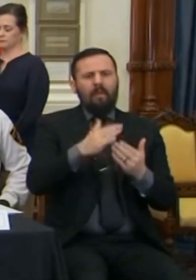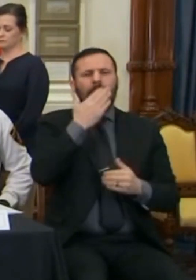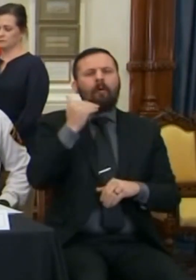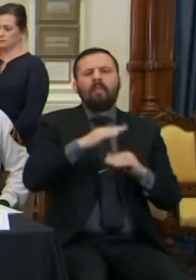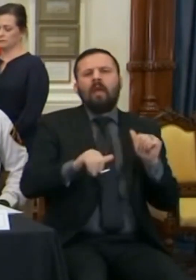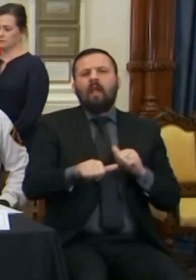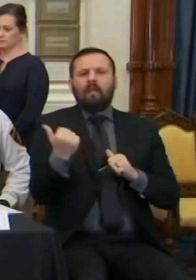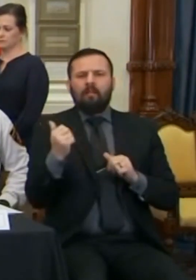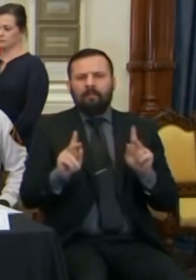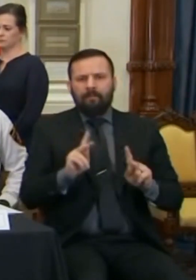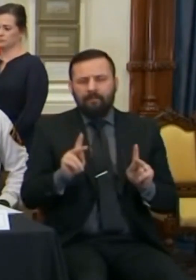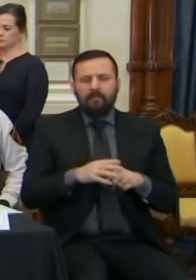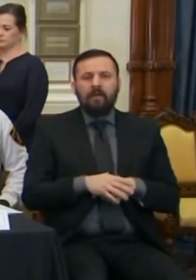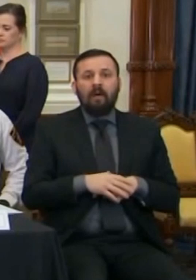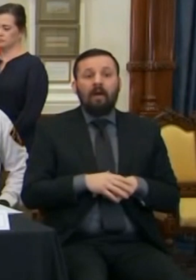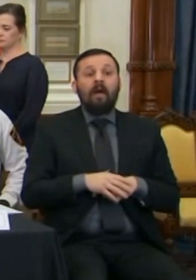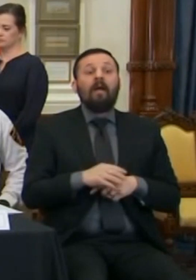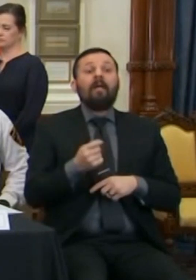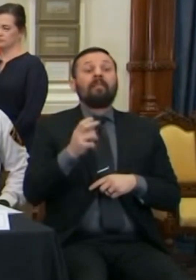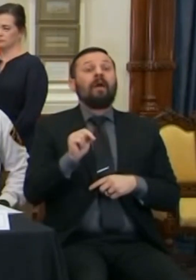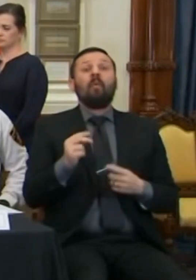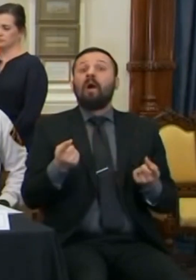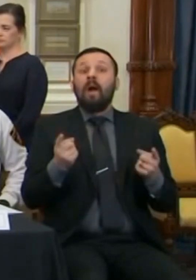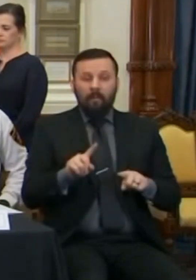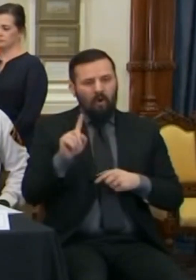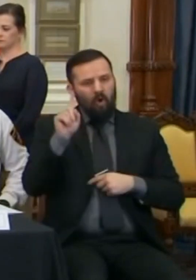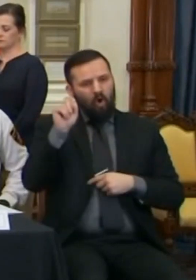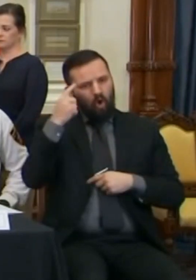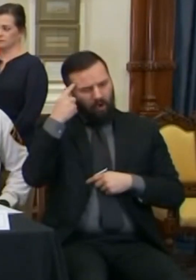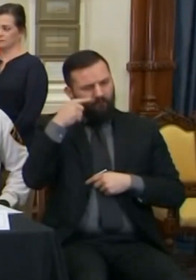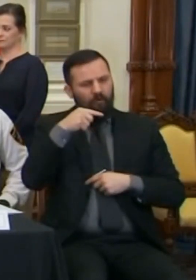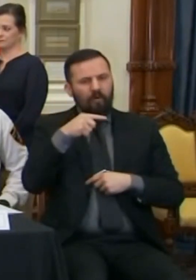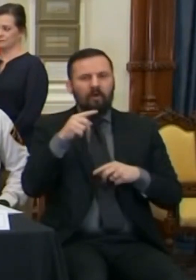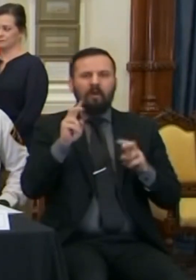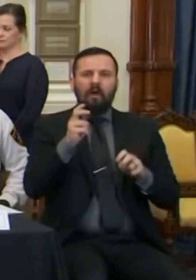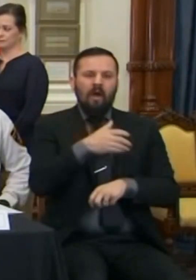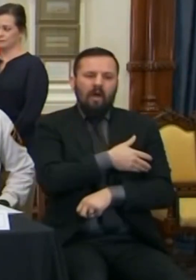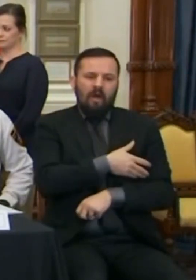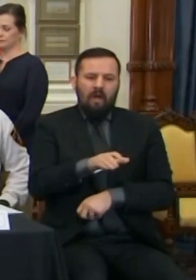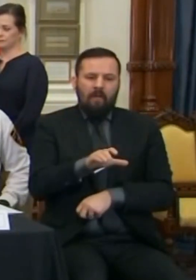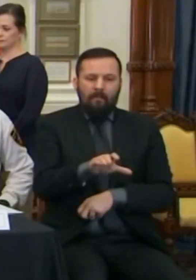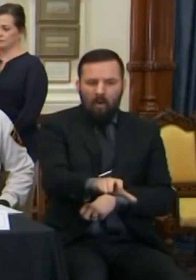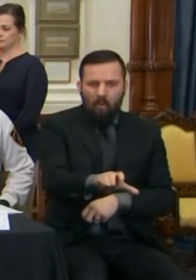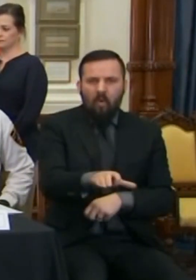doing so what happens is the governor empowers the local officials to be able